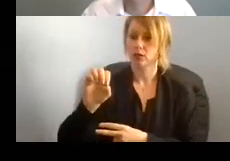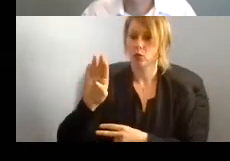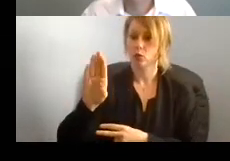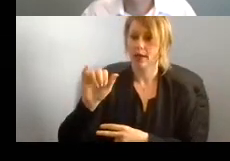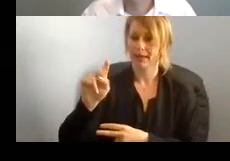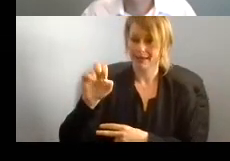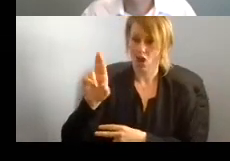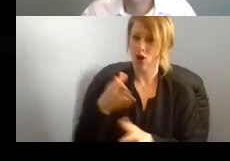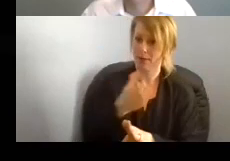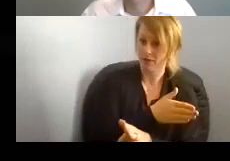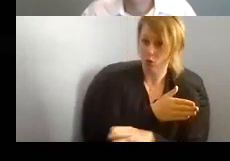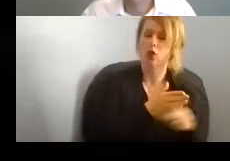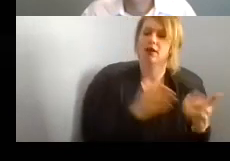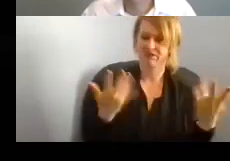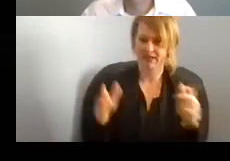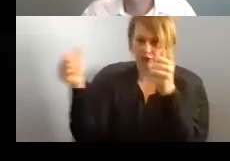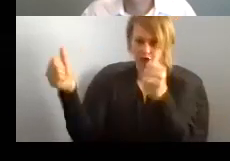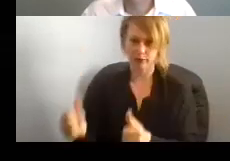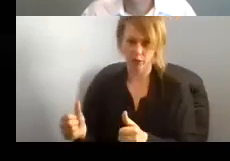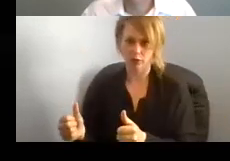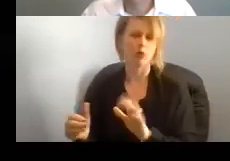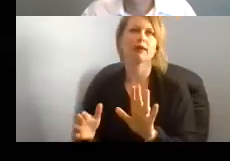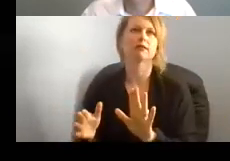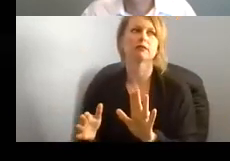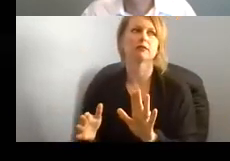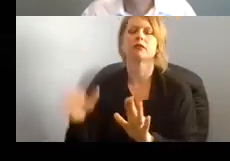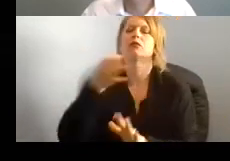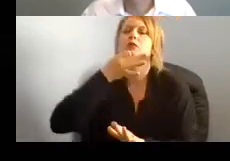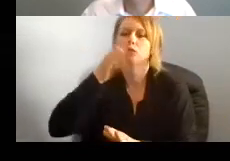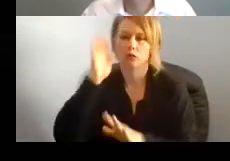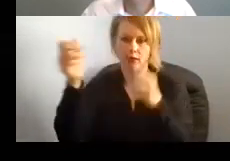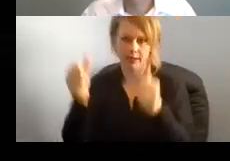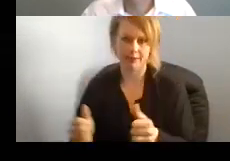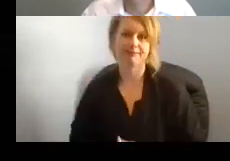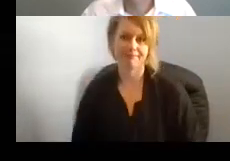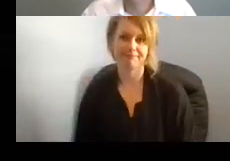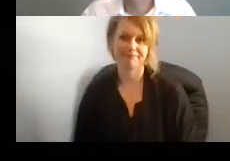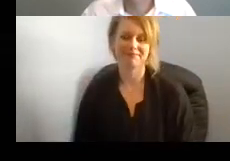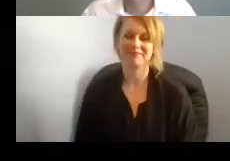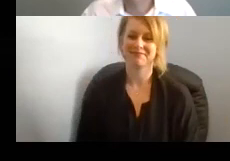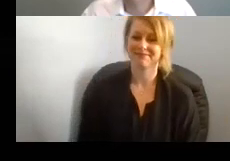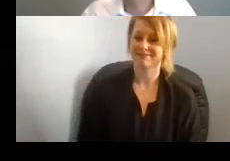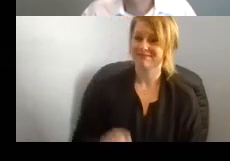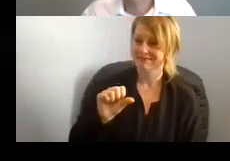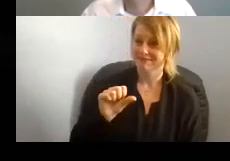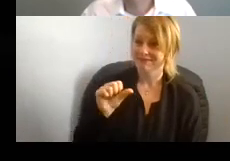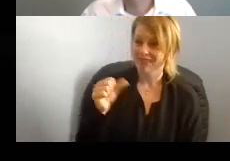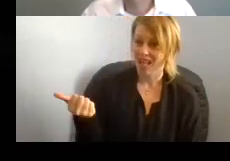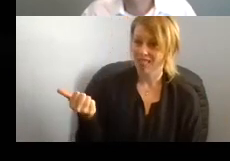be available in the near future. We’ve got other folks that would like to ask a question.